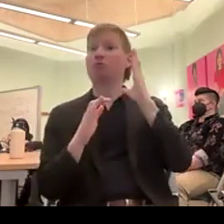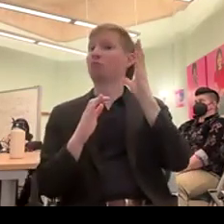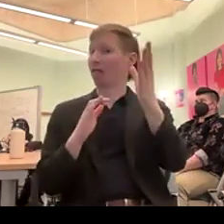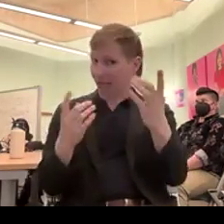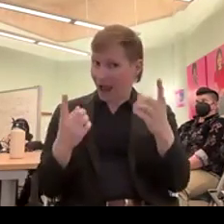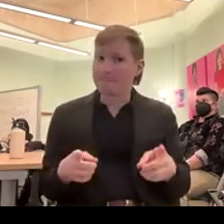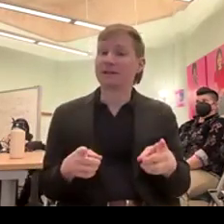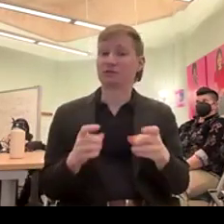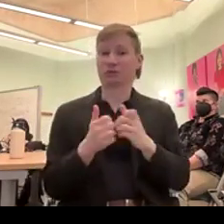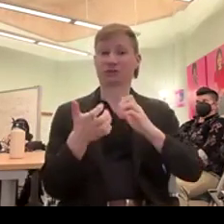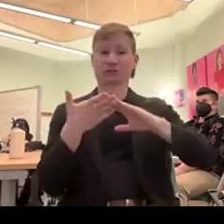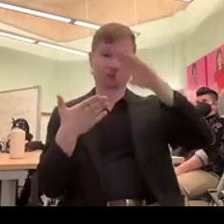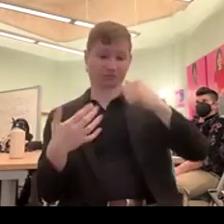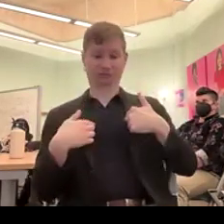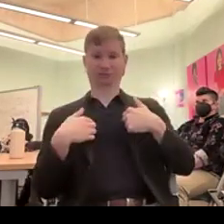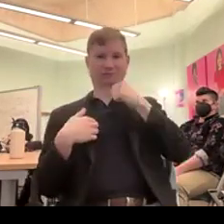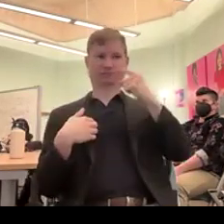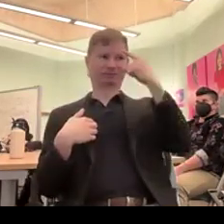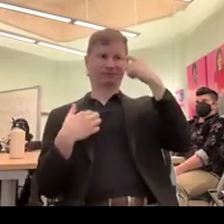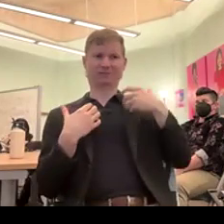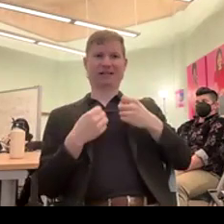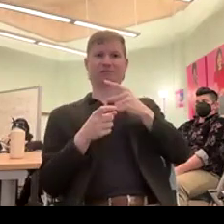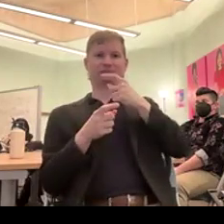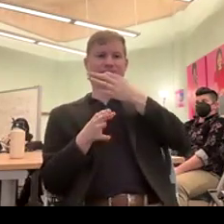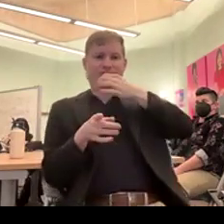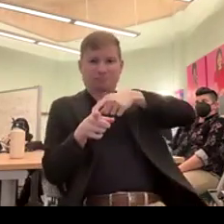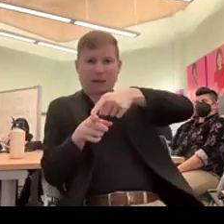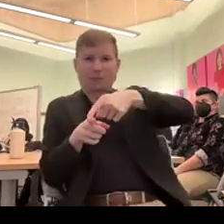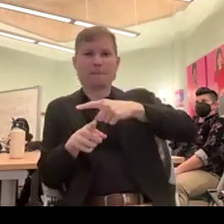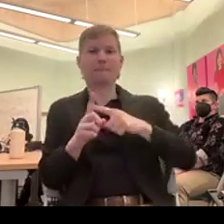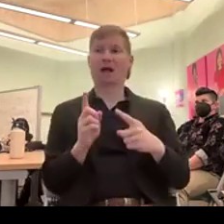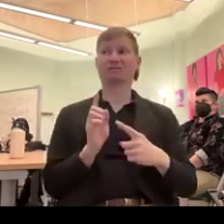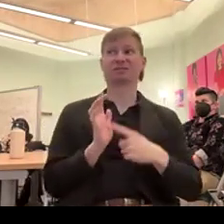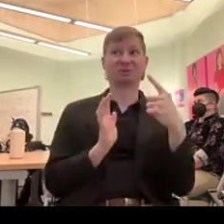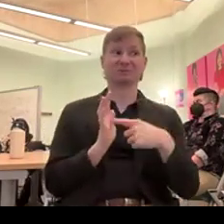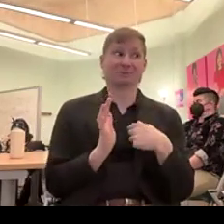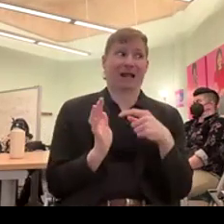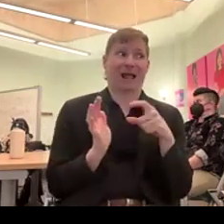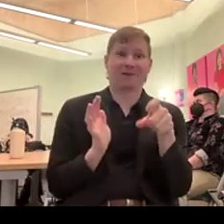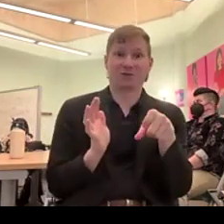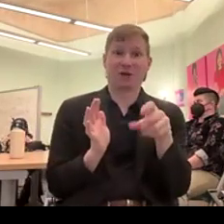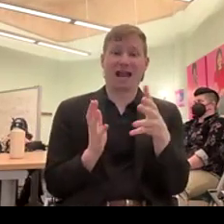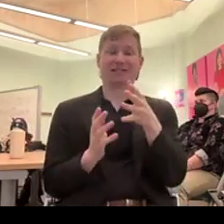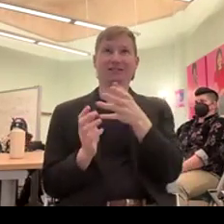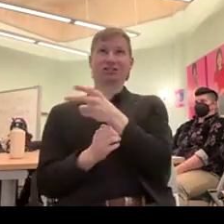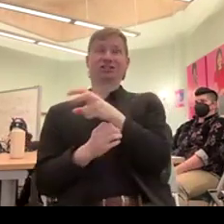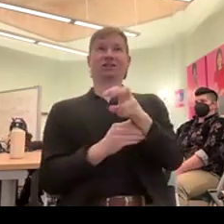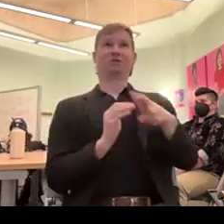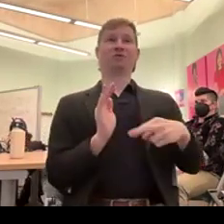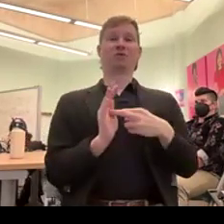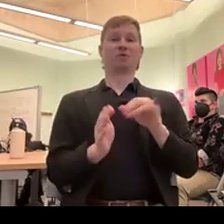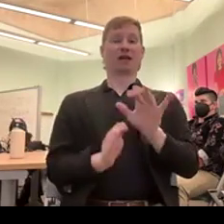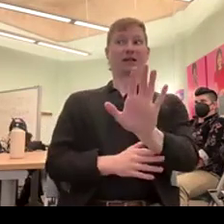you're going to have with students. Even though I'm not a mental health expert, I sometimes have